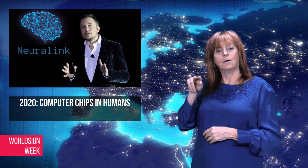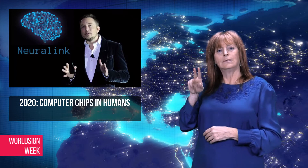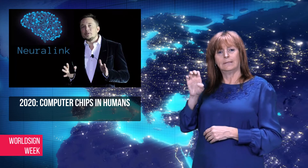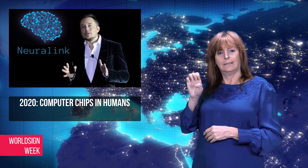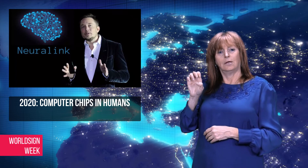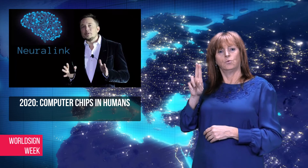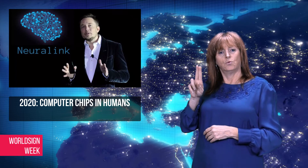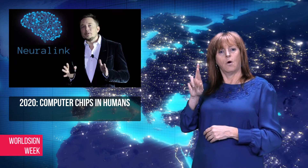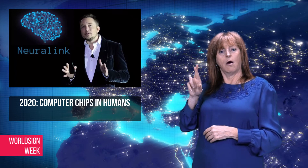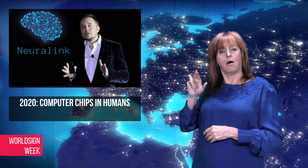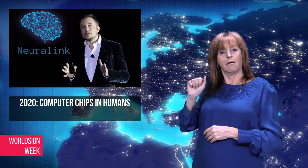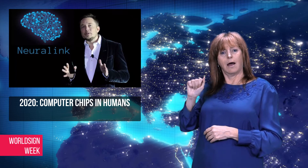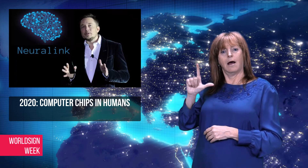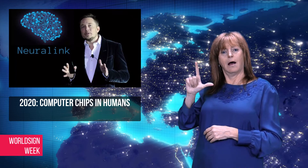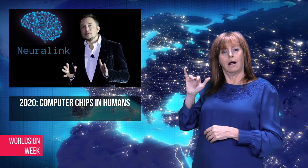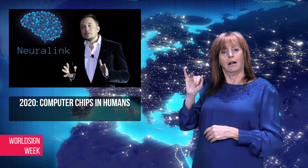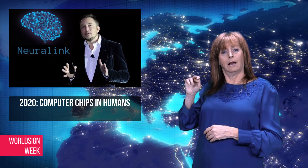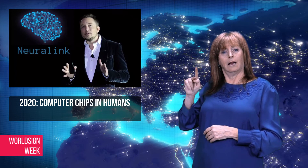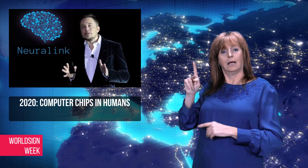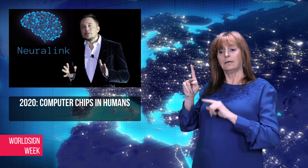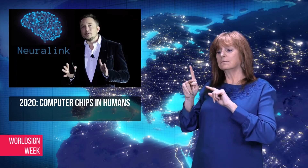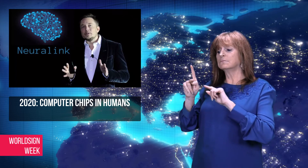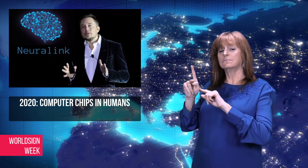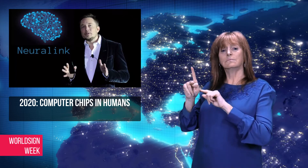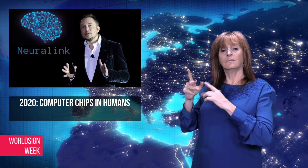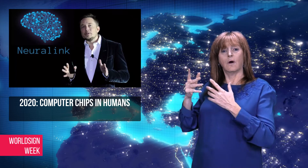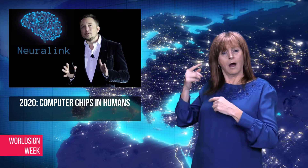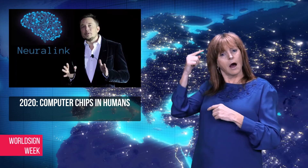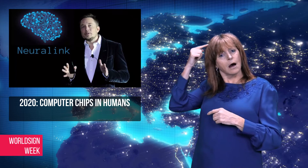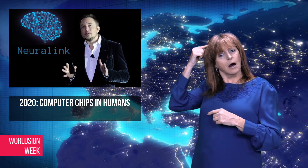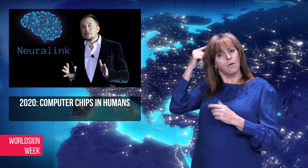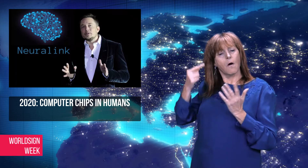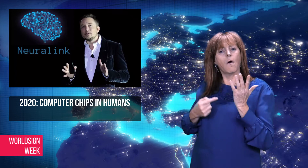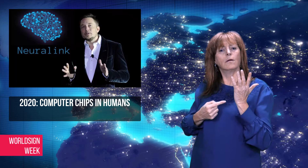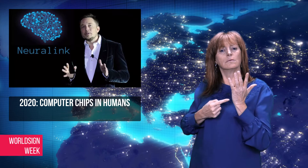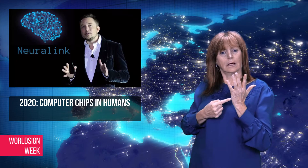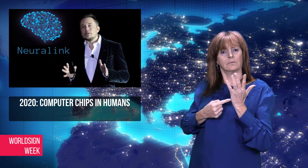Neuralink that deals with neurotechnology.